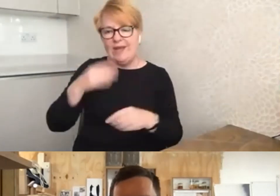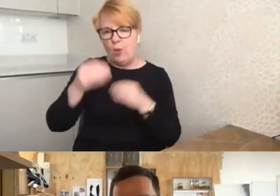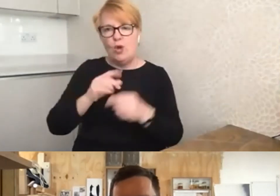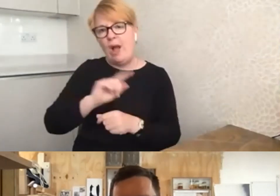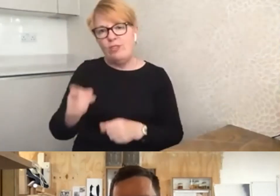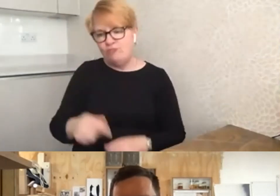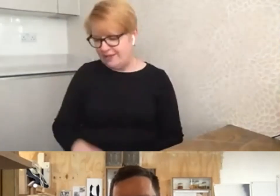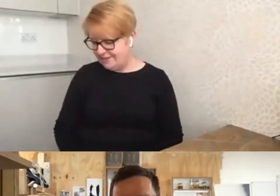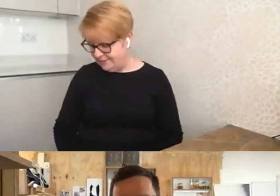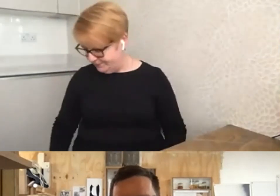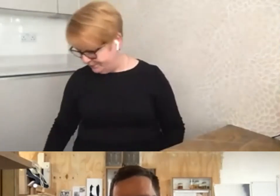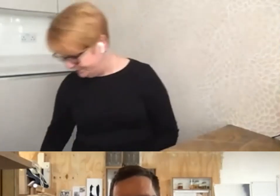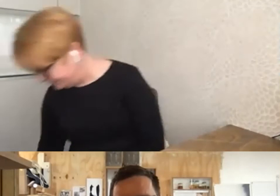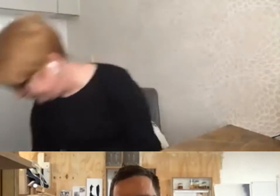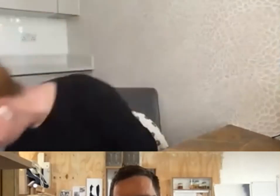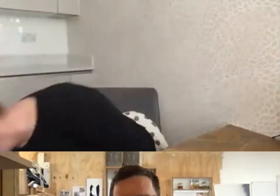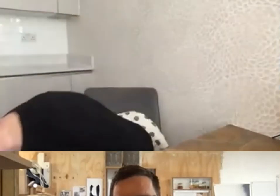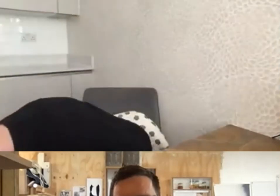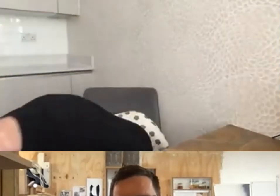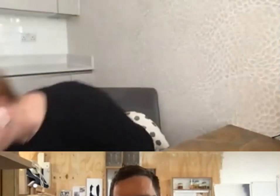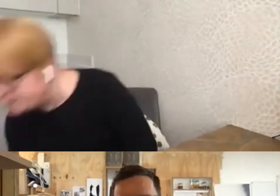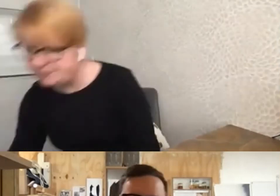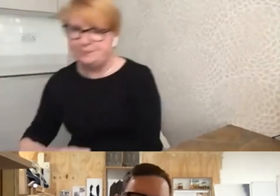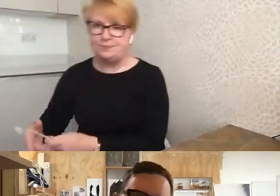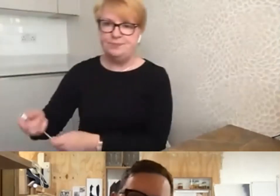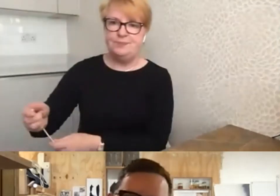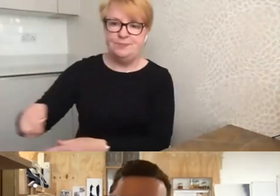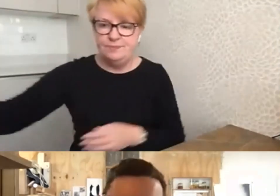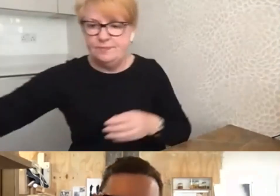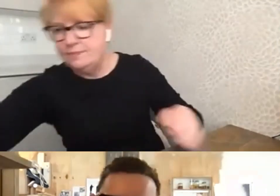Nephertiti. And thank you, Mat, you've been really generous, wonderful speakers.